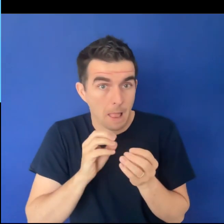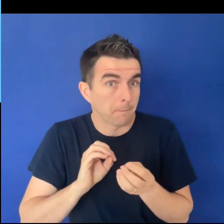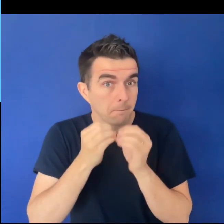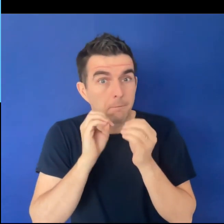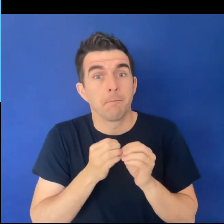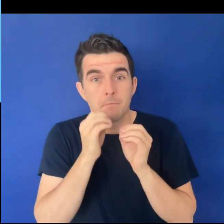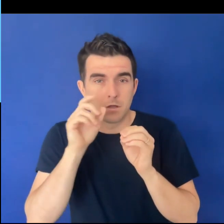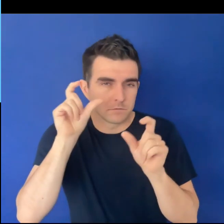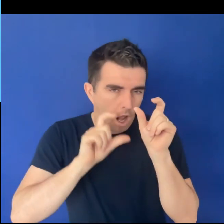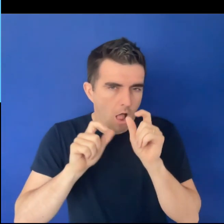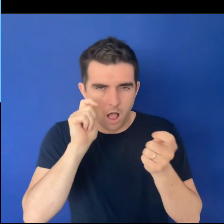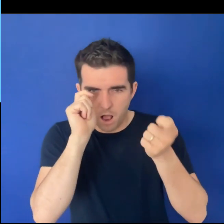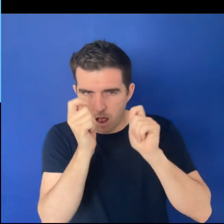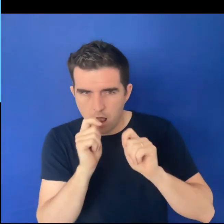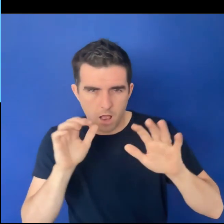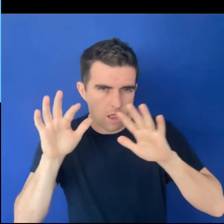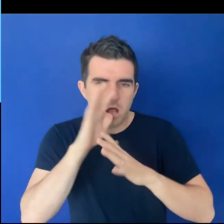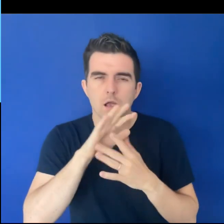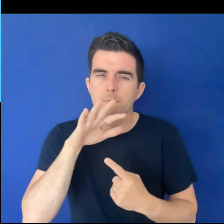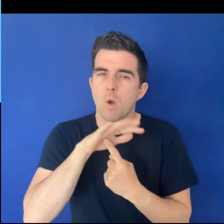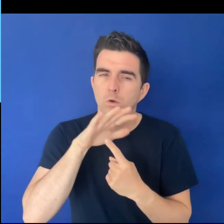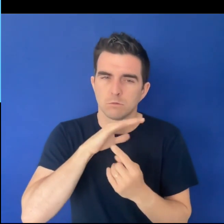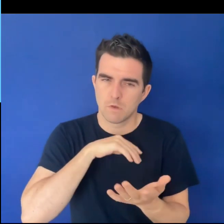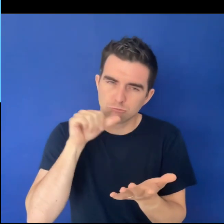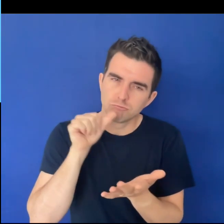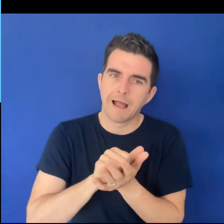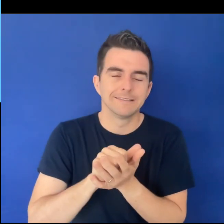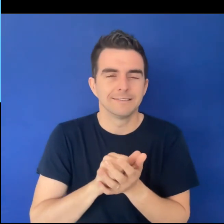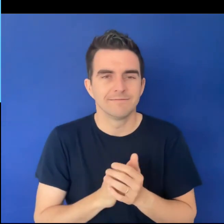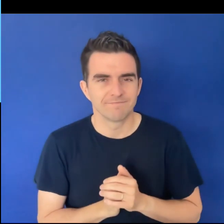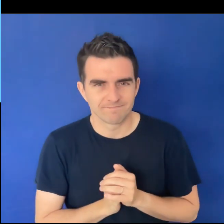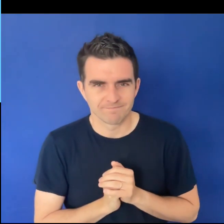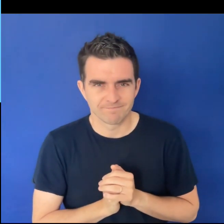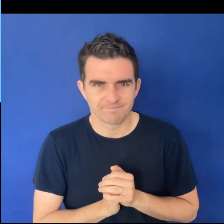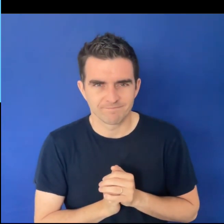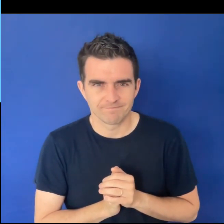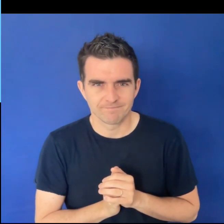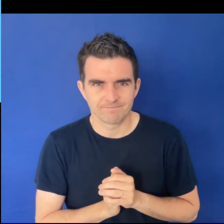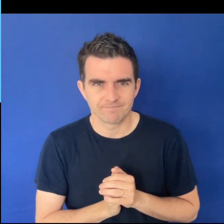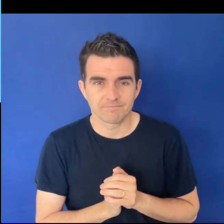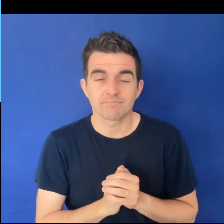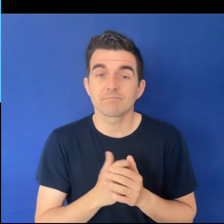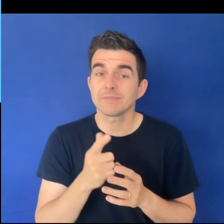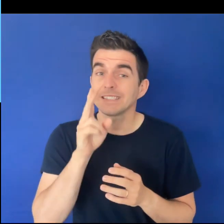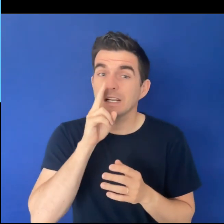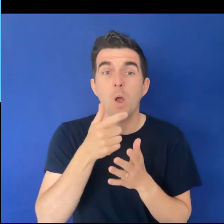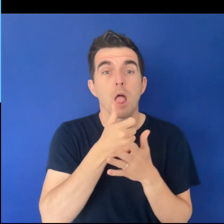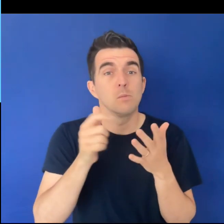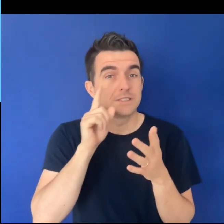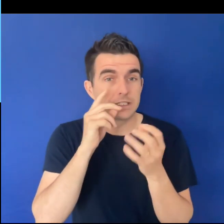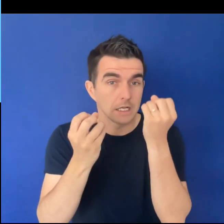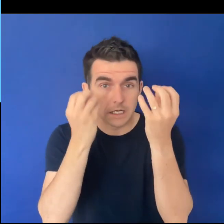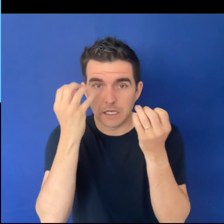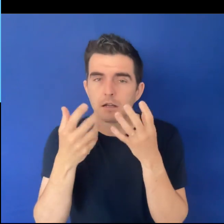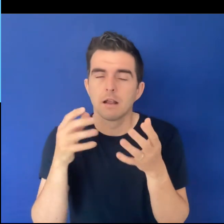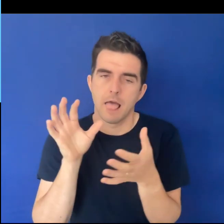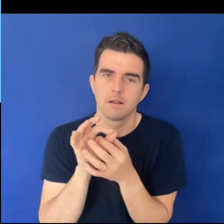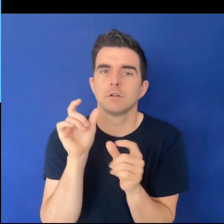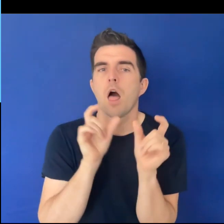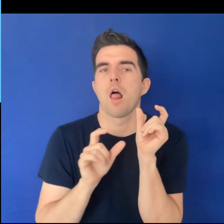about recolouring the world of imagination, it was important to get this one right. That’s why you’ll always see symbols associated with colours.